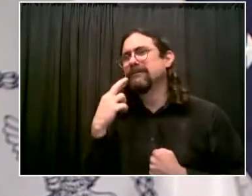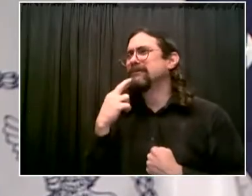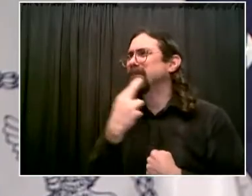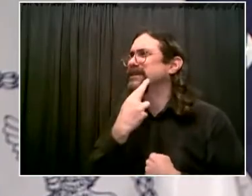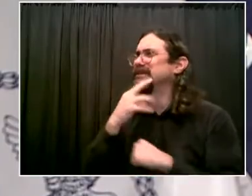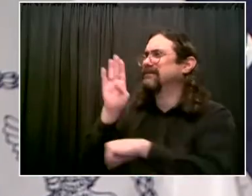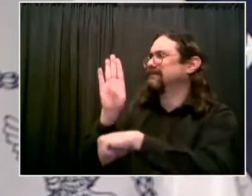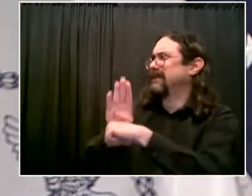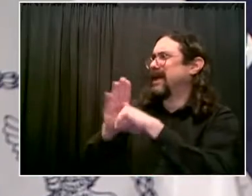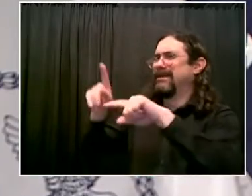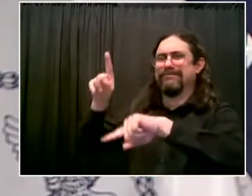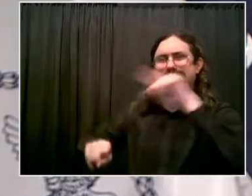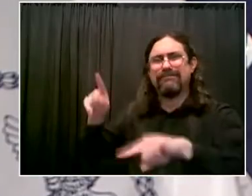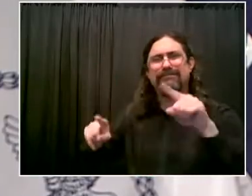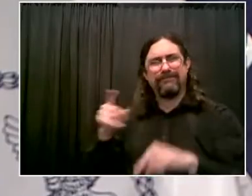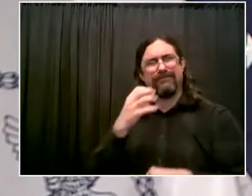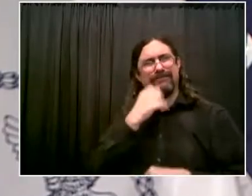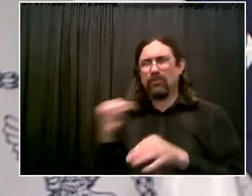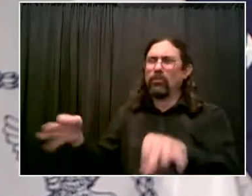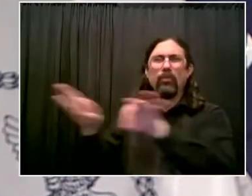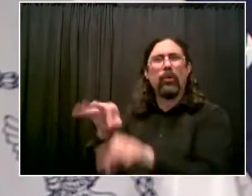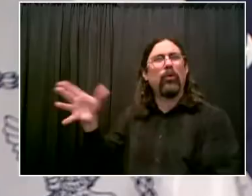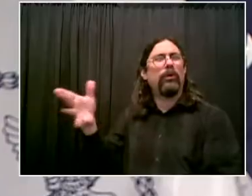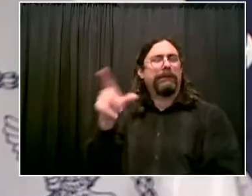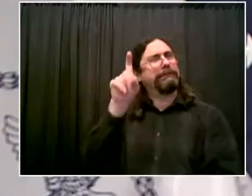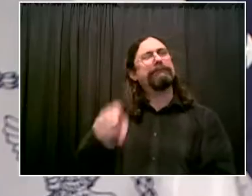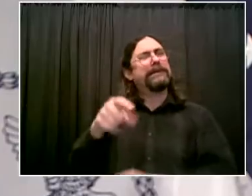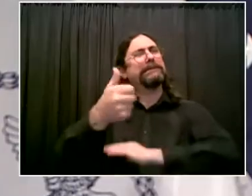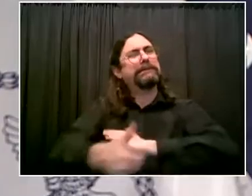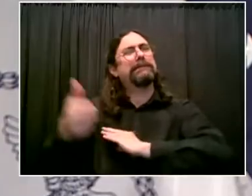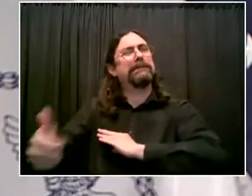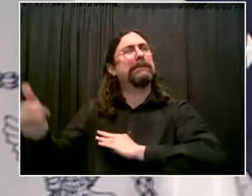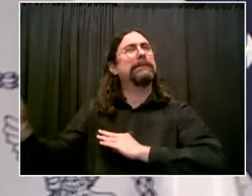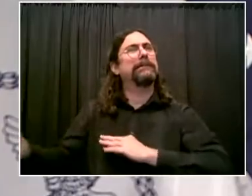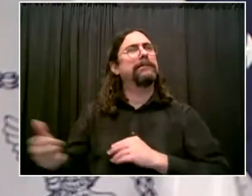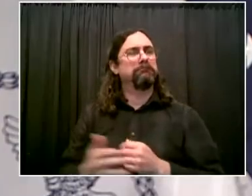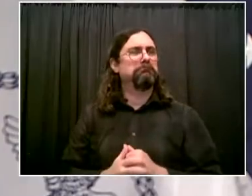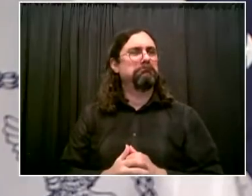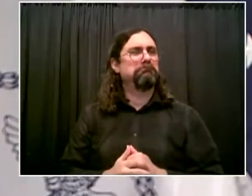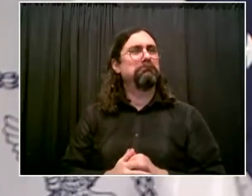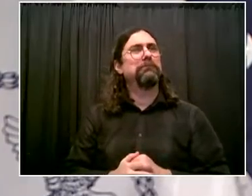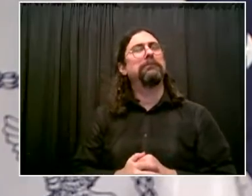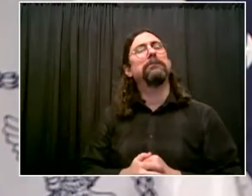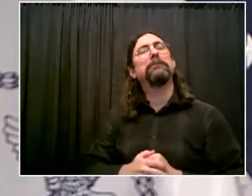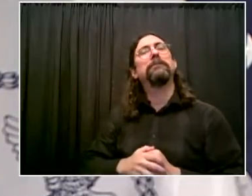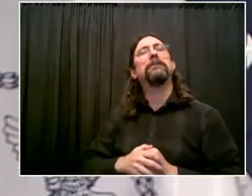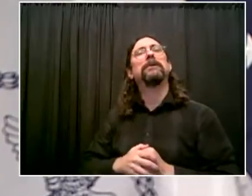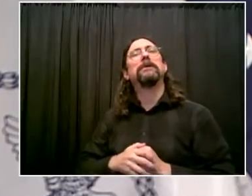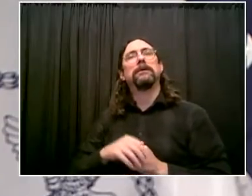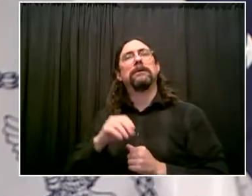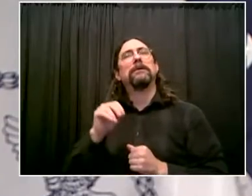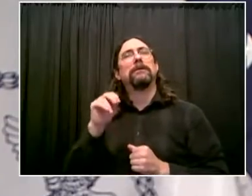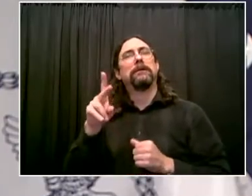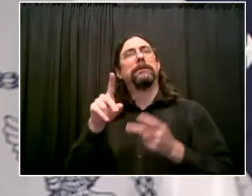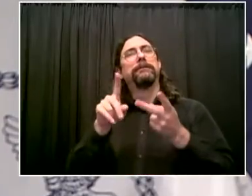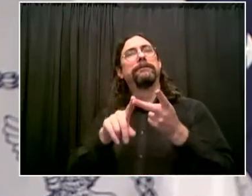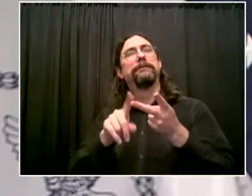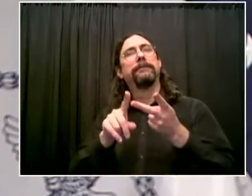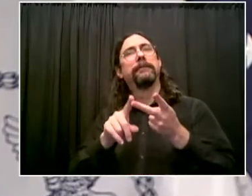THIS IS THE RIGHT THING TO DO FOR NEW YORK CITY AND OUR FUTURE. GO AHEAD ARTHUR. Reporter: WHEN WE DID A STORY ABOUT THE